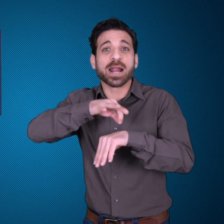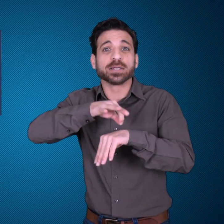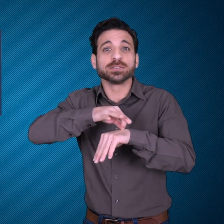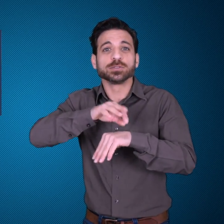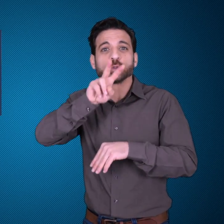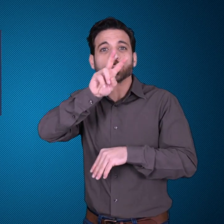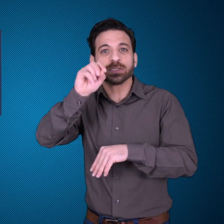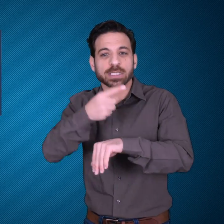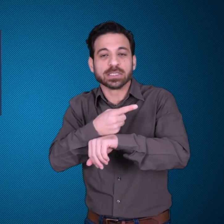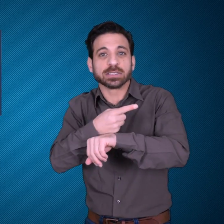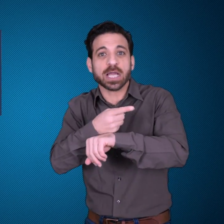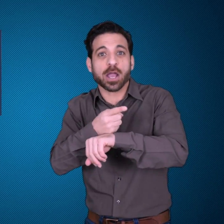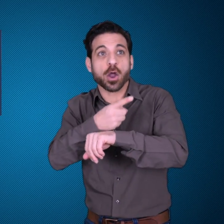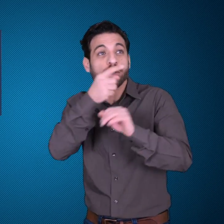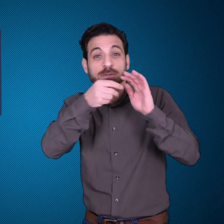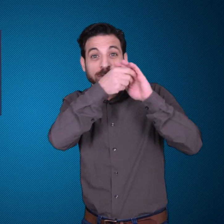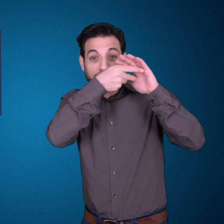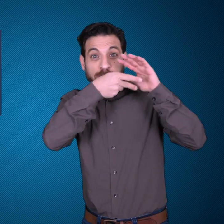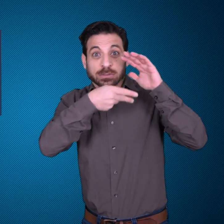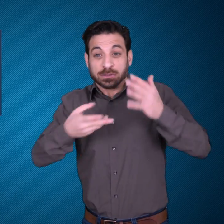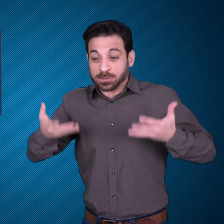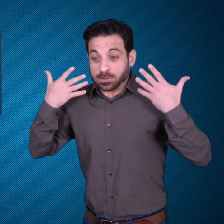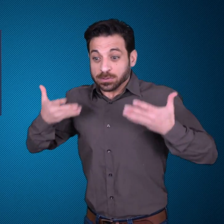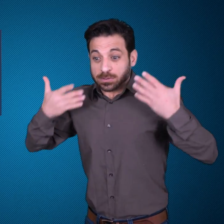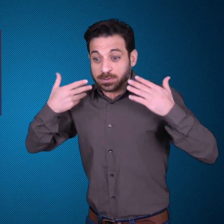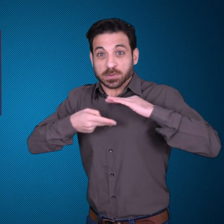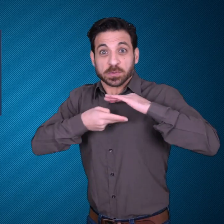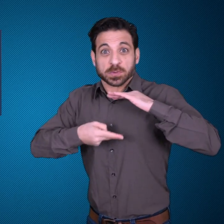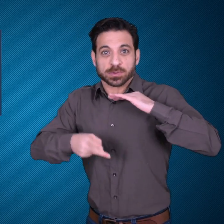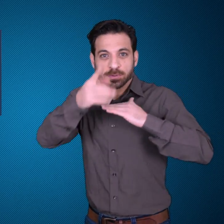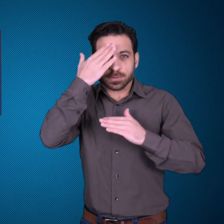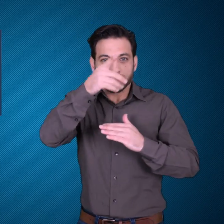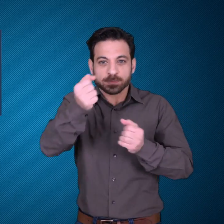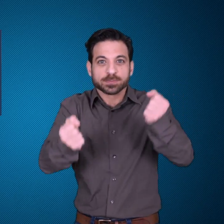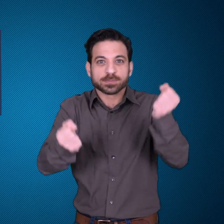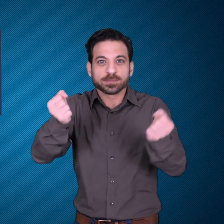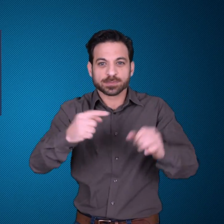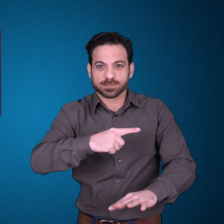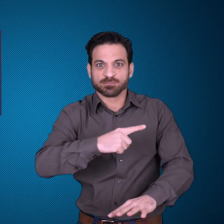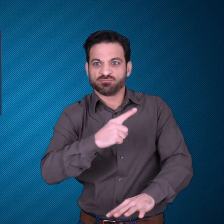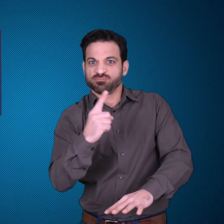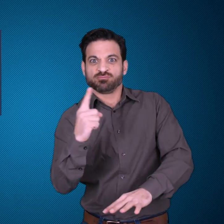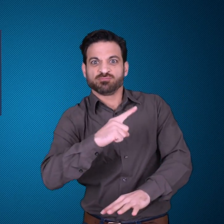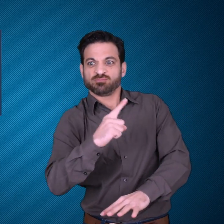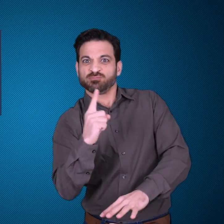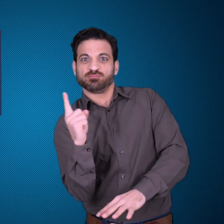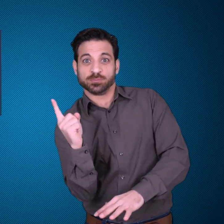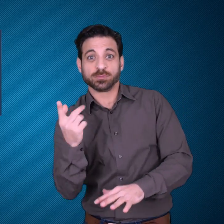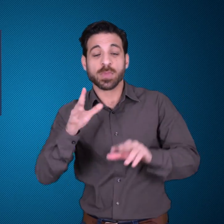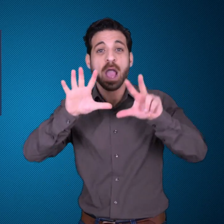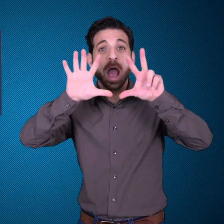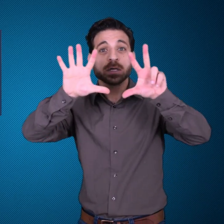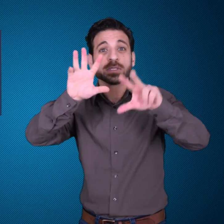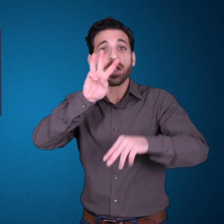skydiving altitude. Baumgartner spent about 4 minutes and 20 seconds in